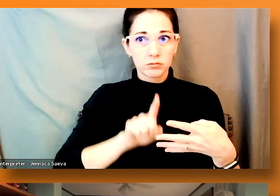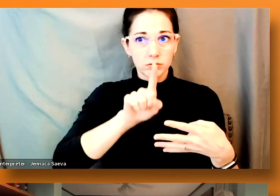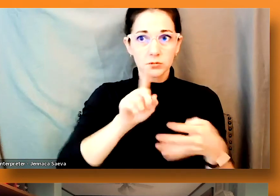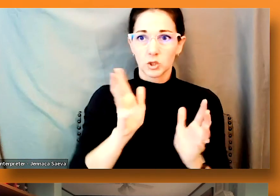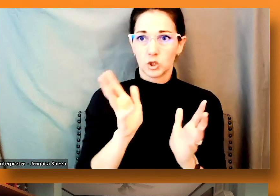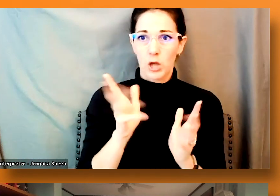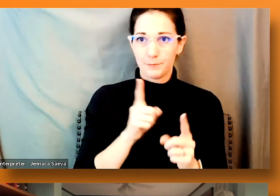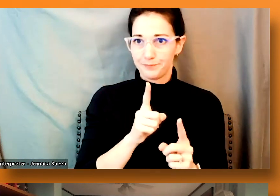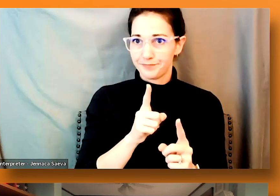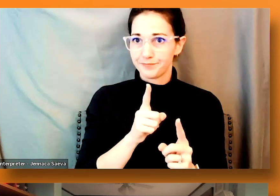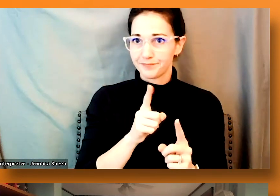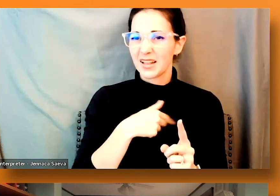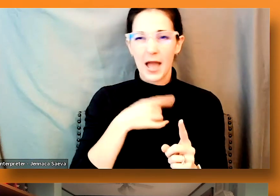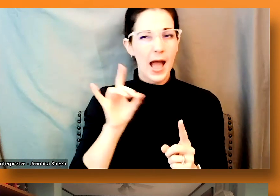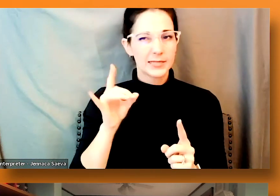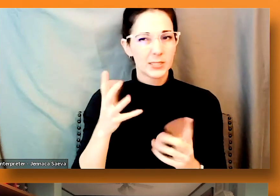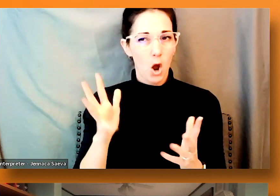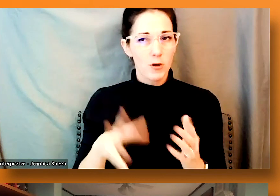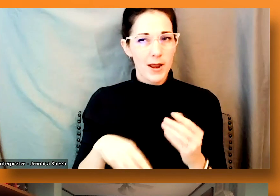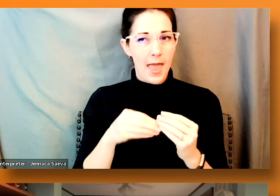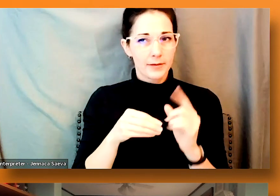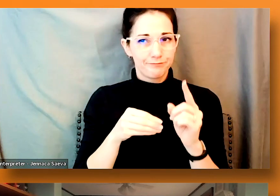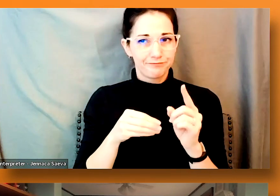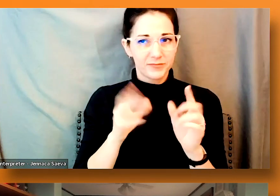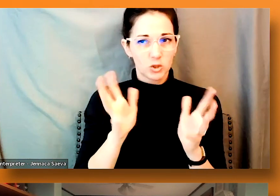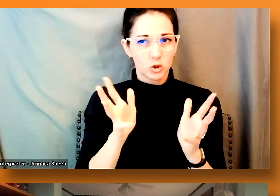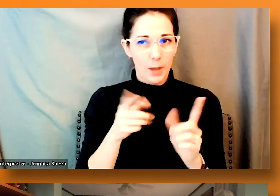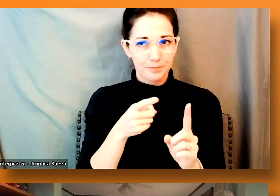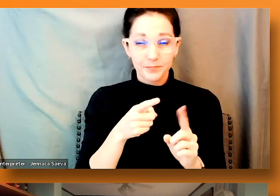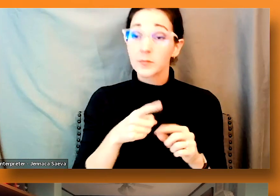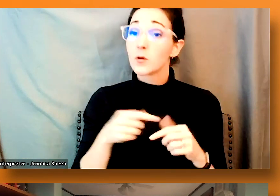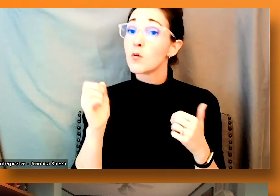so you can scroll up for that or just wait for Nancy's email.